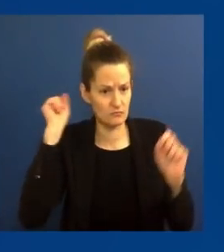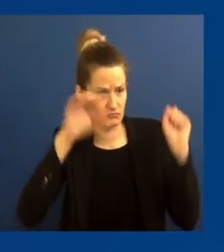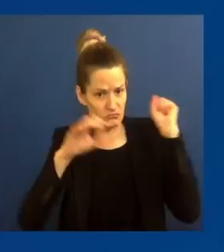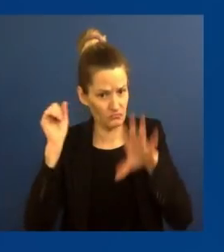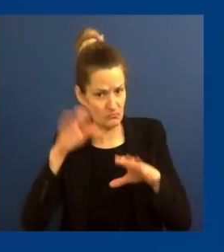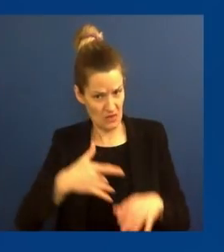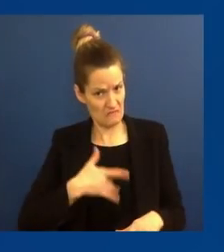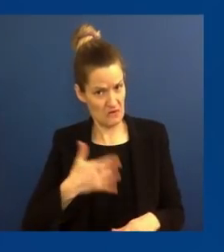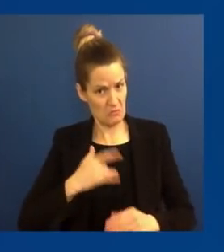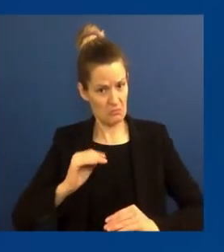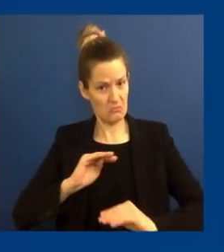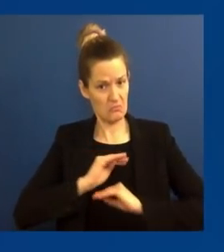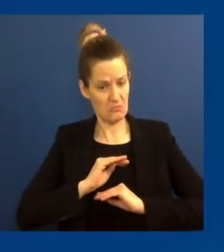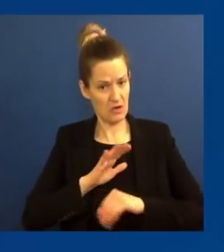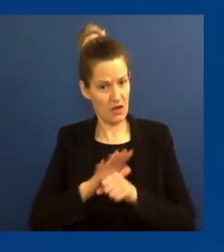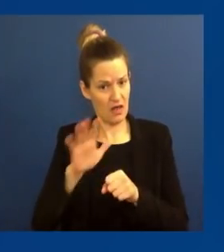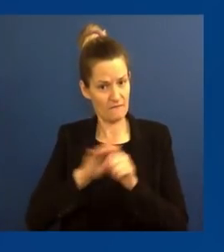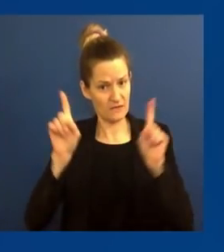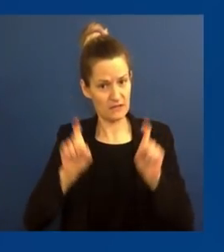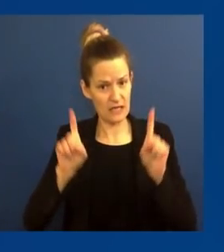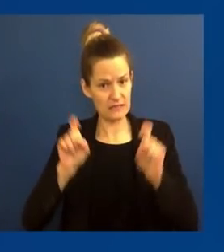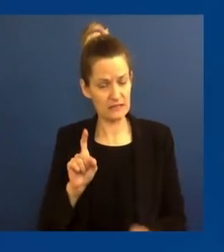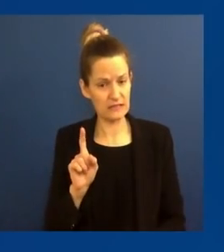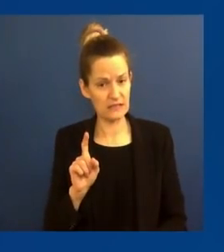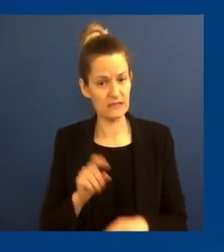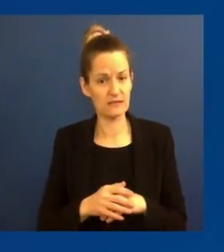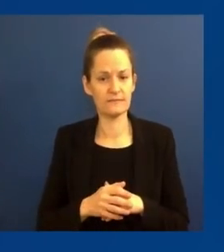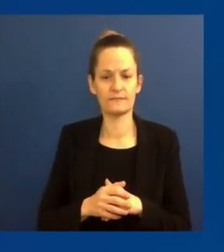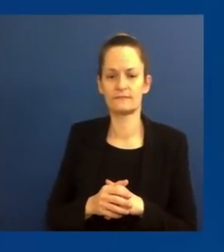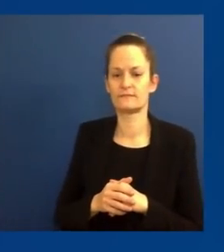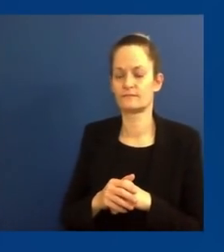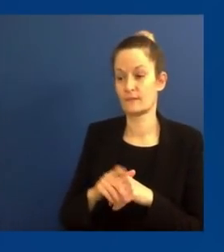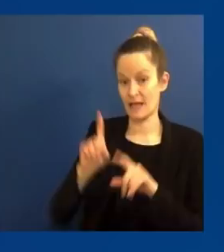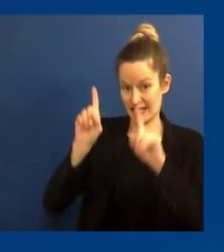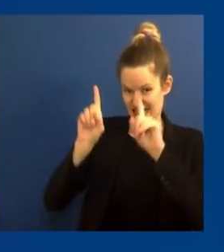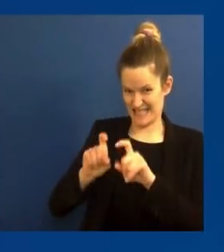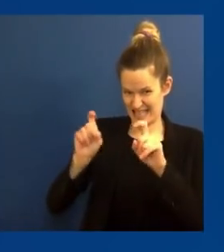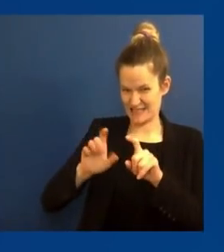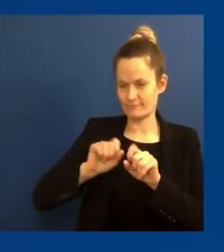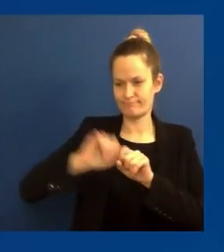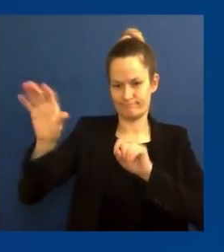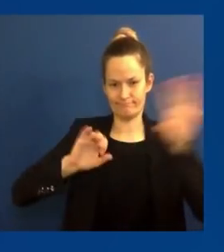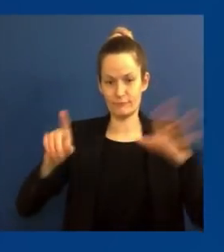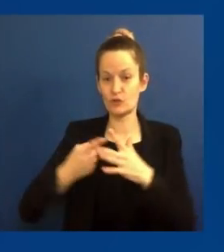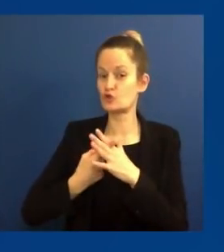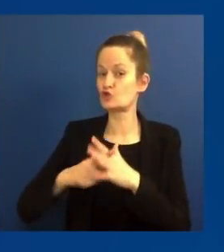You know, tests started shipping yesterday. We're hearing stories of some already arriving today.